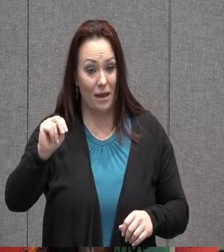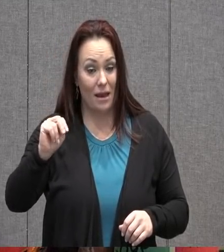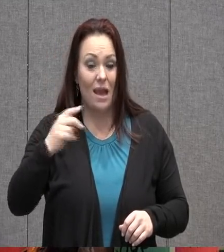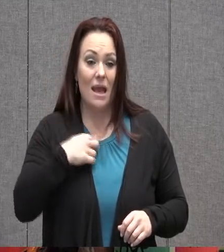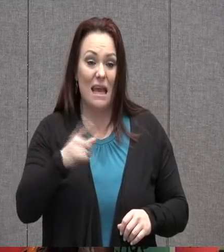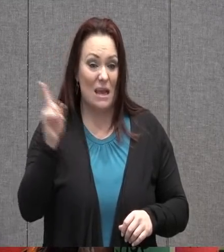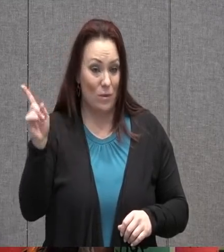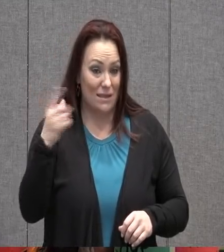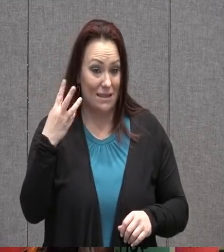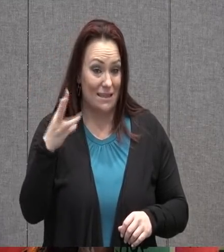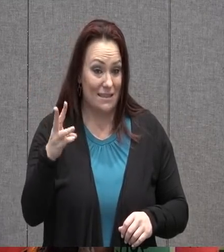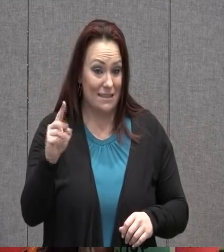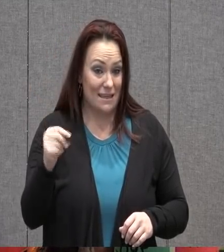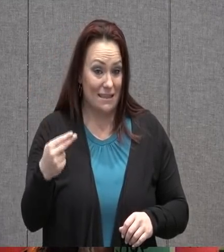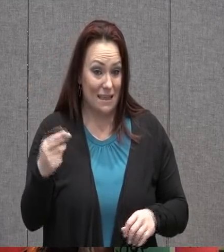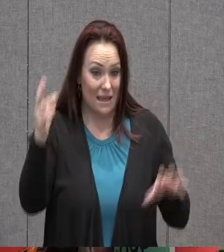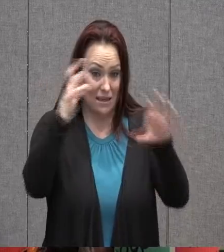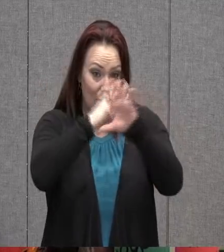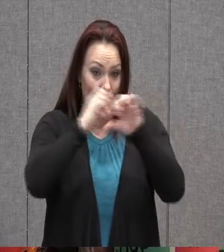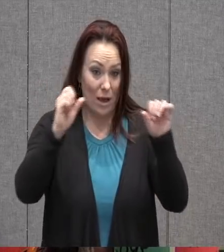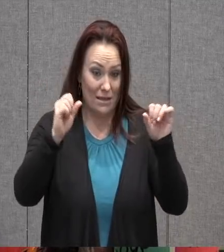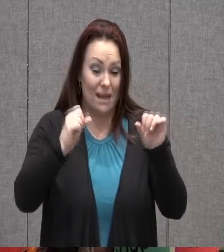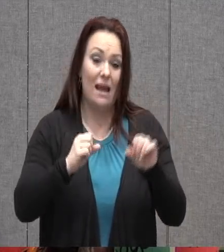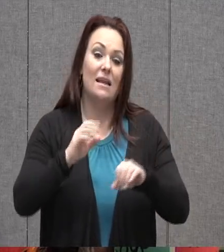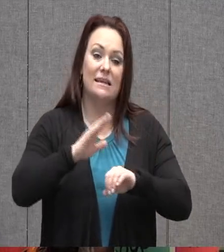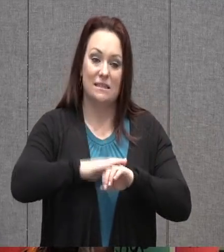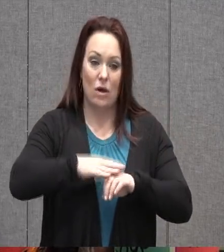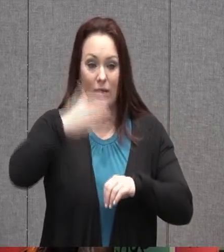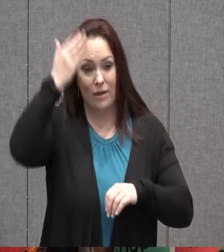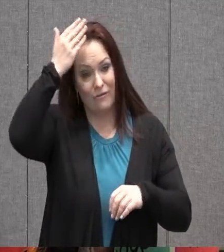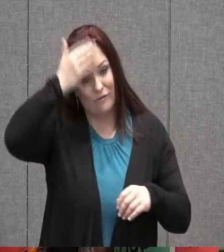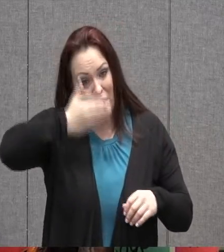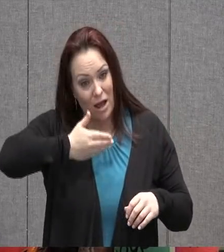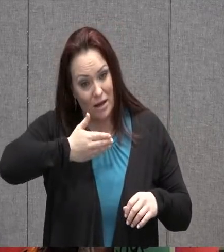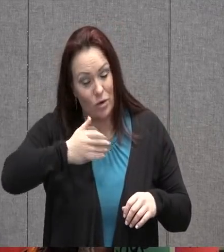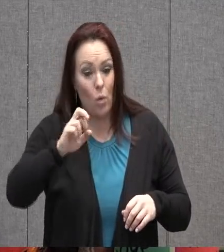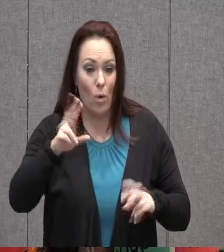on the front of our penny or the head of our penny.